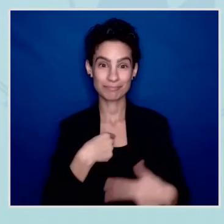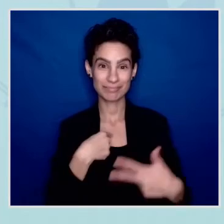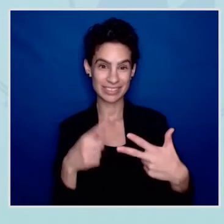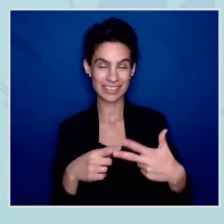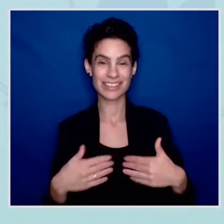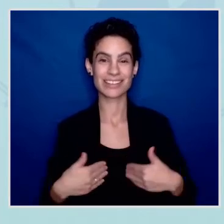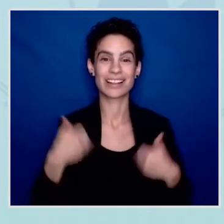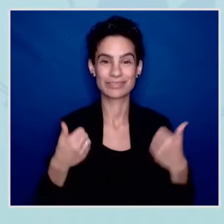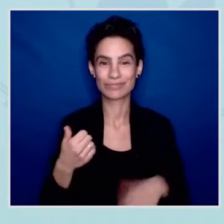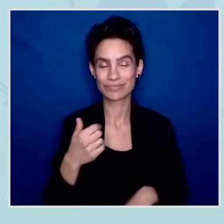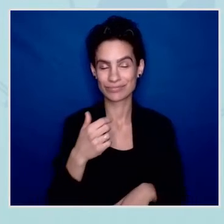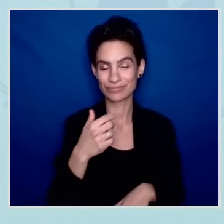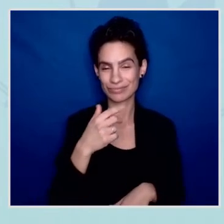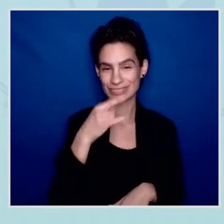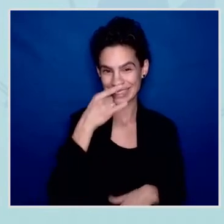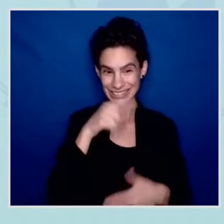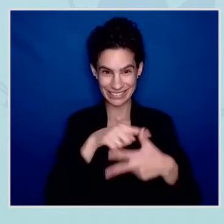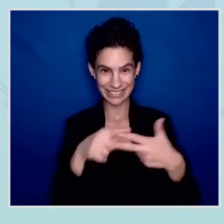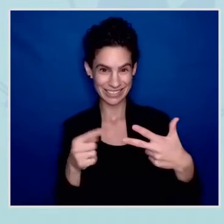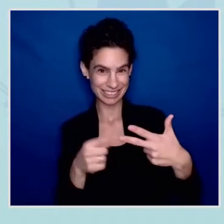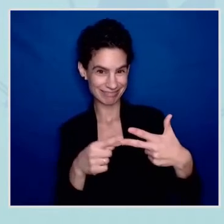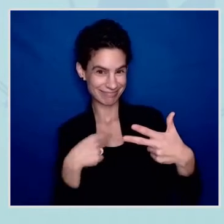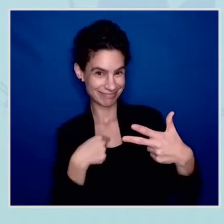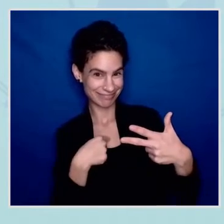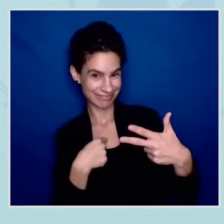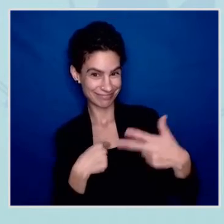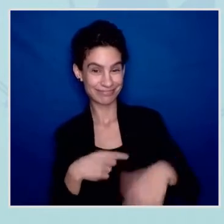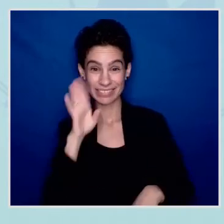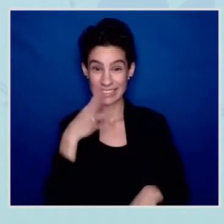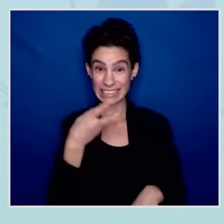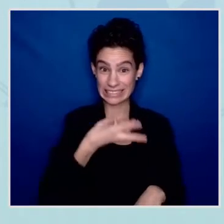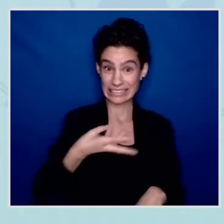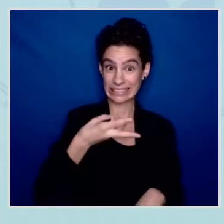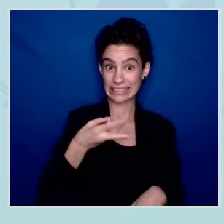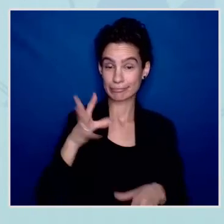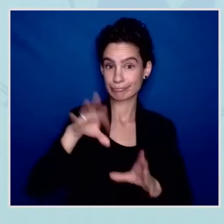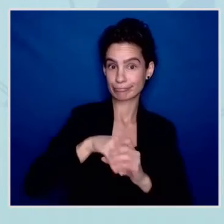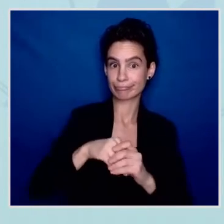FACTORY IN PROVIDENCE.